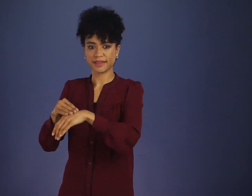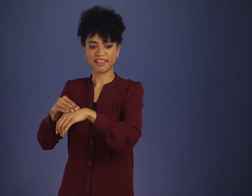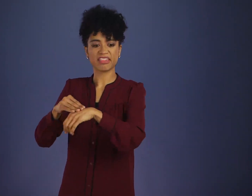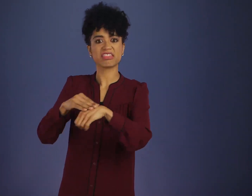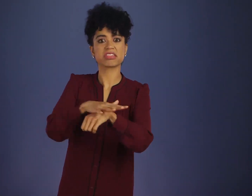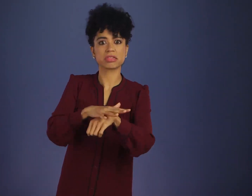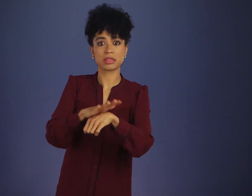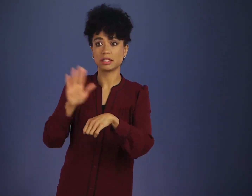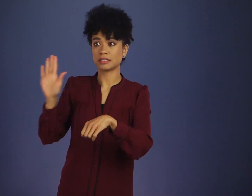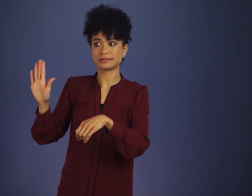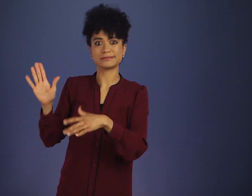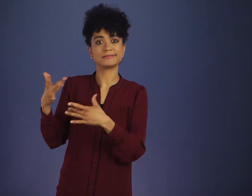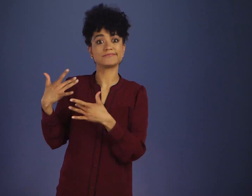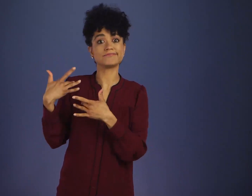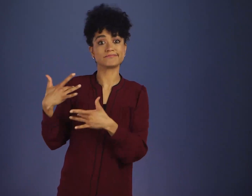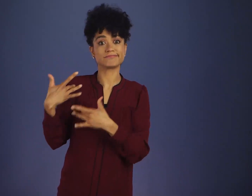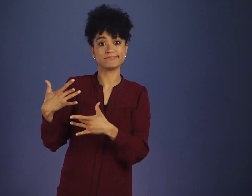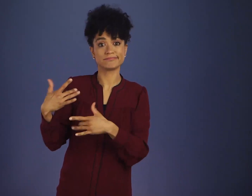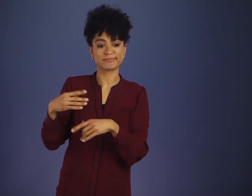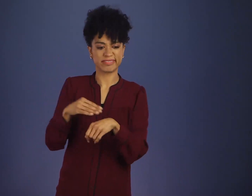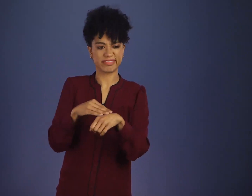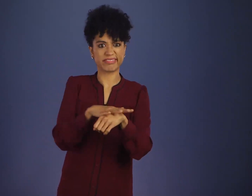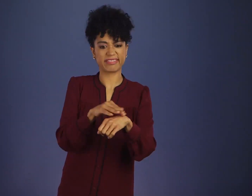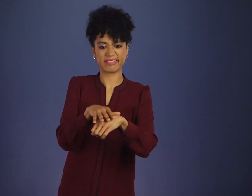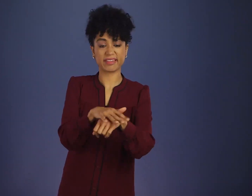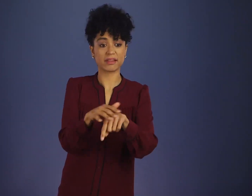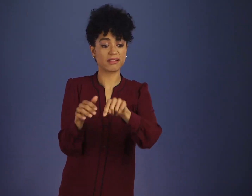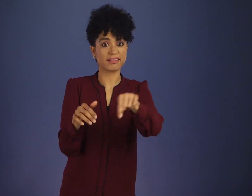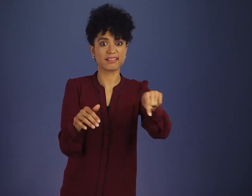unreasonably upon others, unhappiness follows.